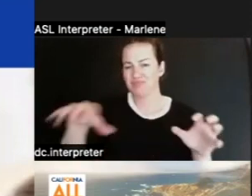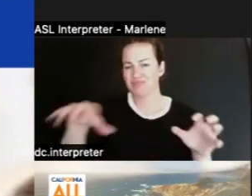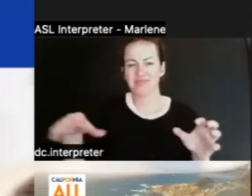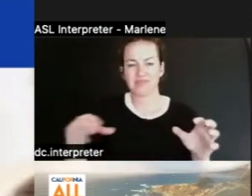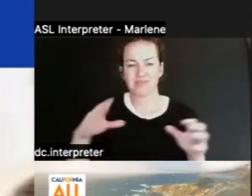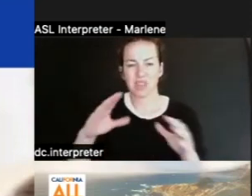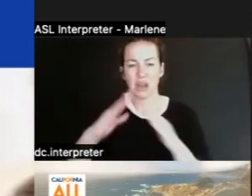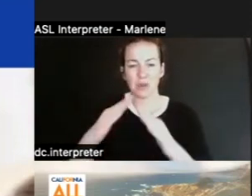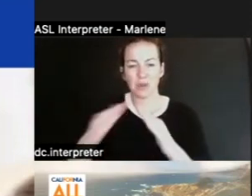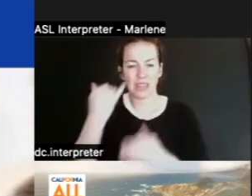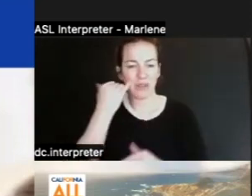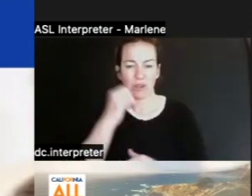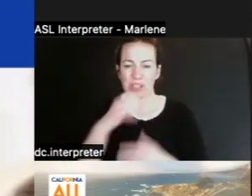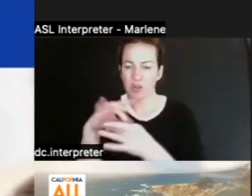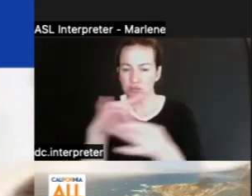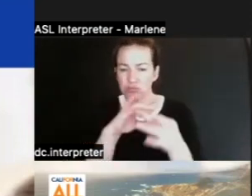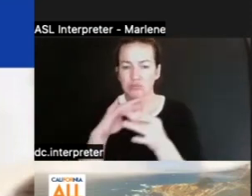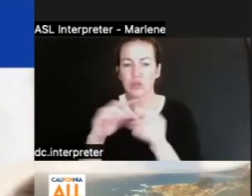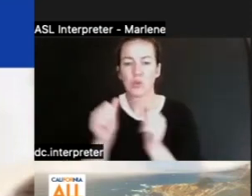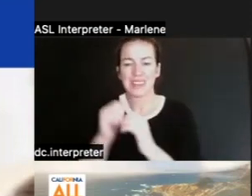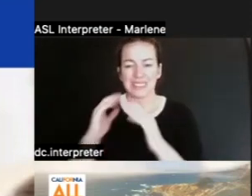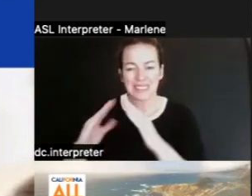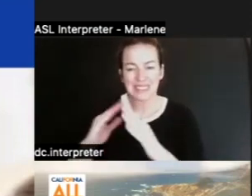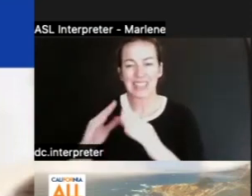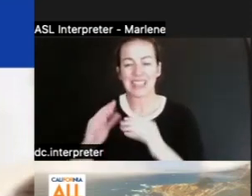the city and the county, the the healthcare and they don't. We don't all play Better Together.